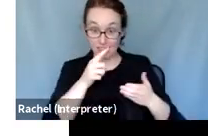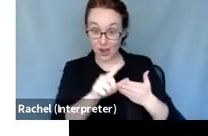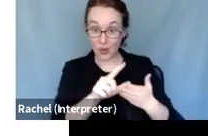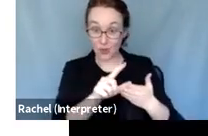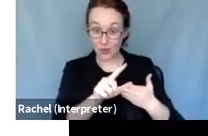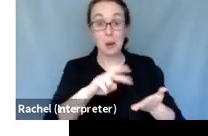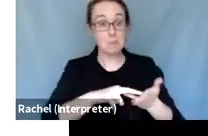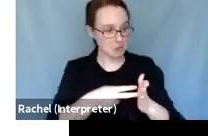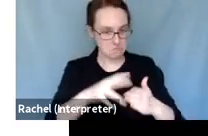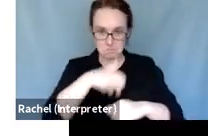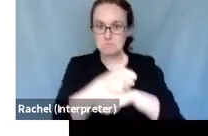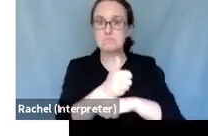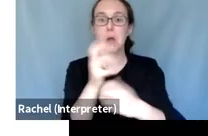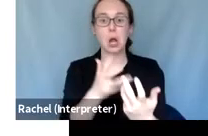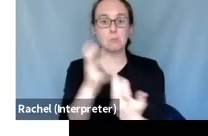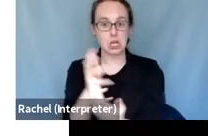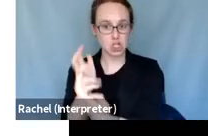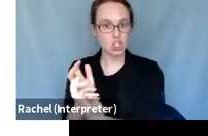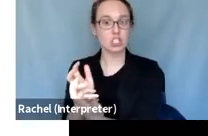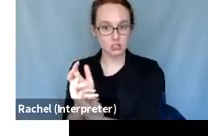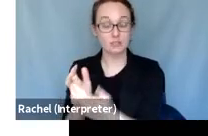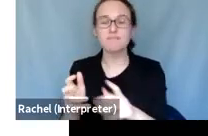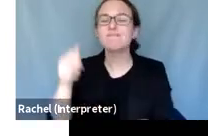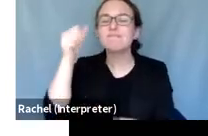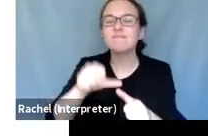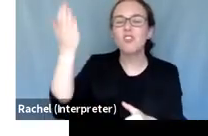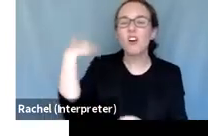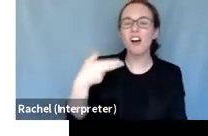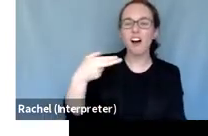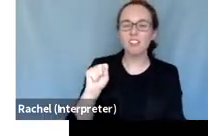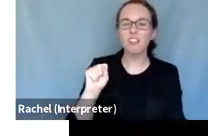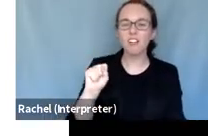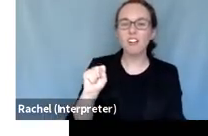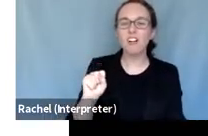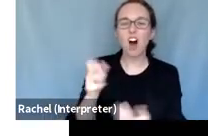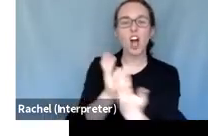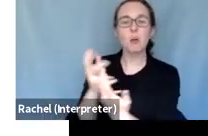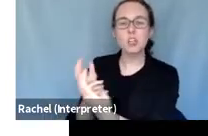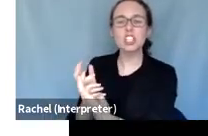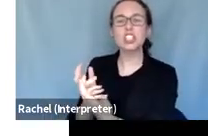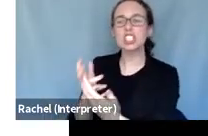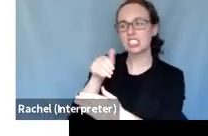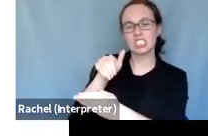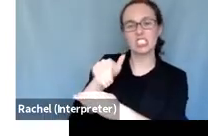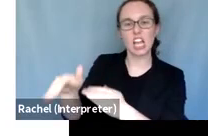Sage Talbot: The accommodations were or may have already been sent to the instructor. It's really important that you send these every semester.